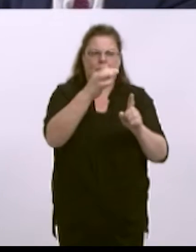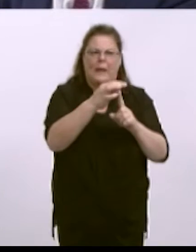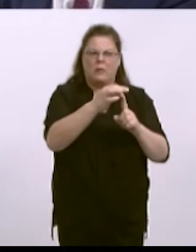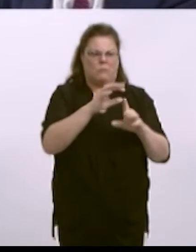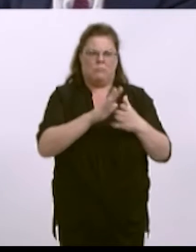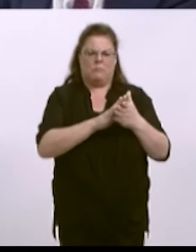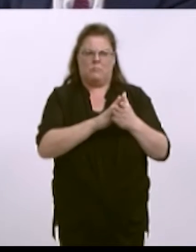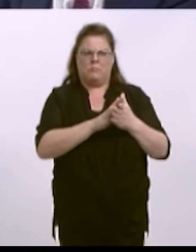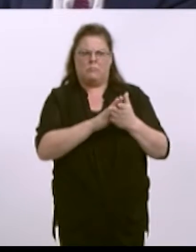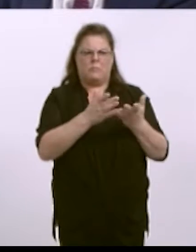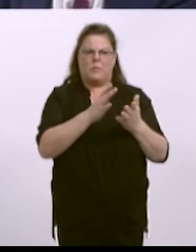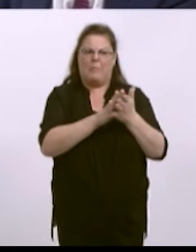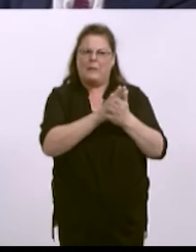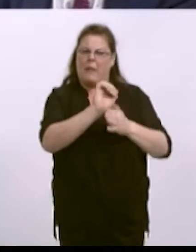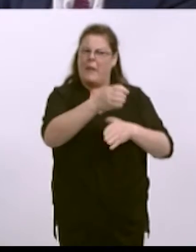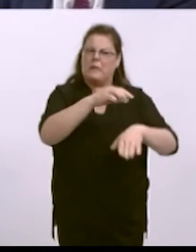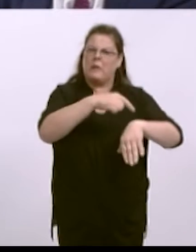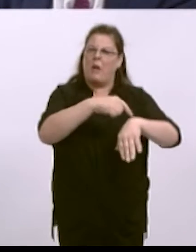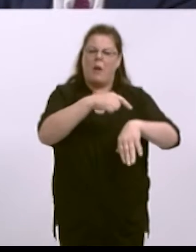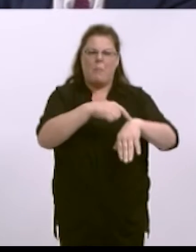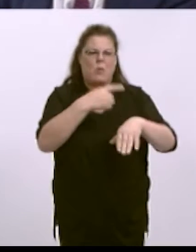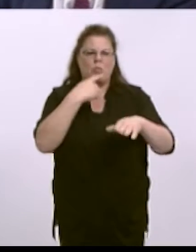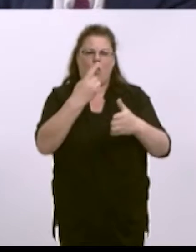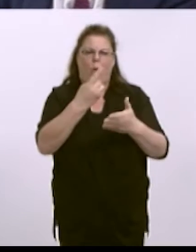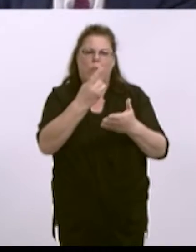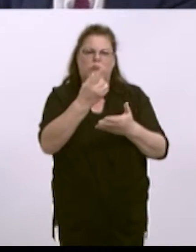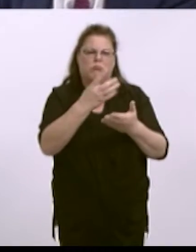they find that their time is not compensated in that regard. I have to say, for example,